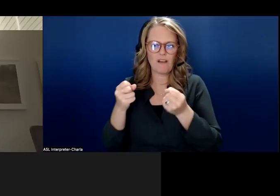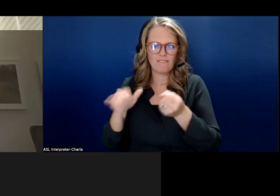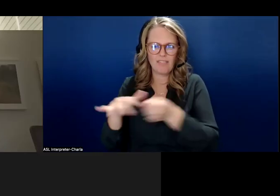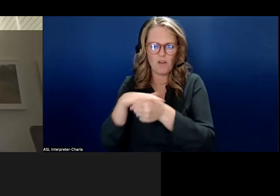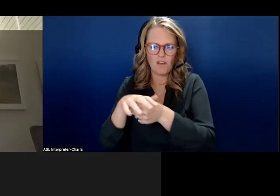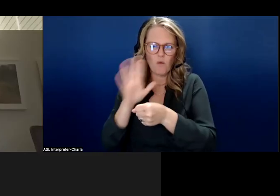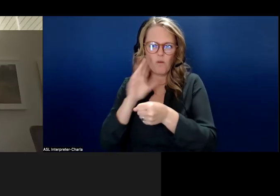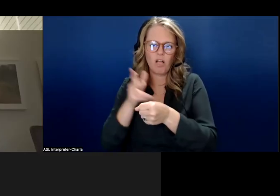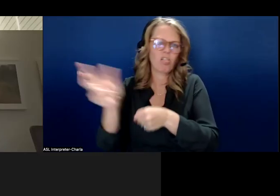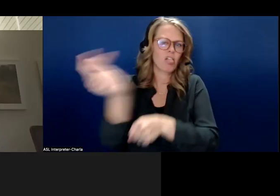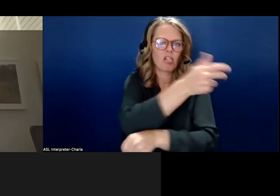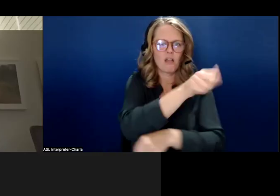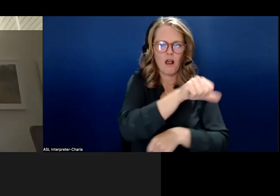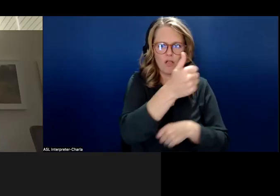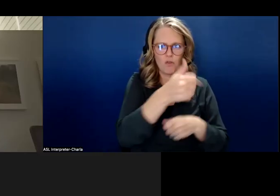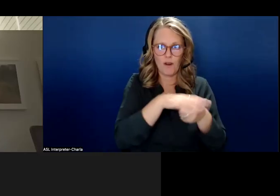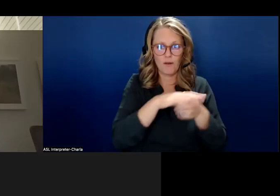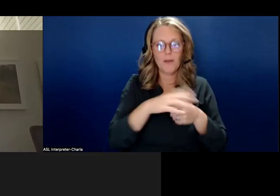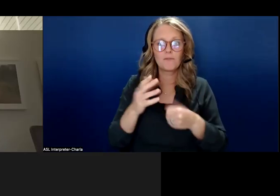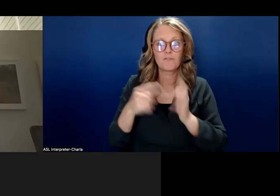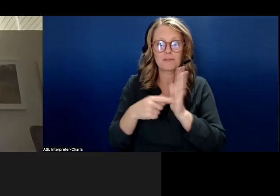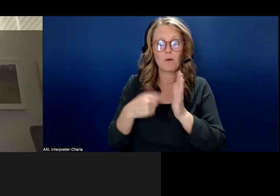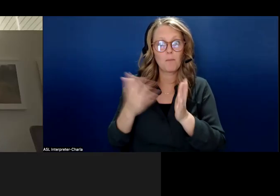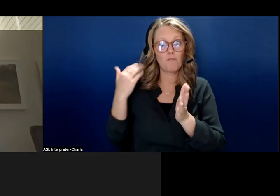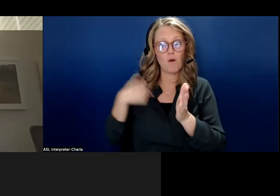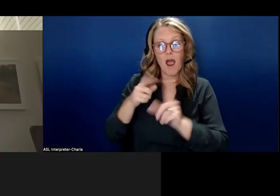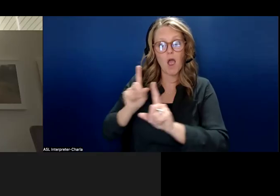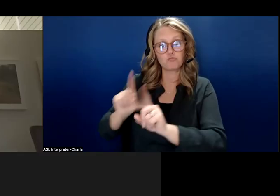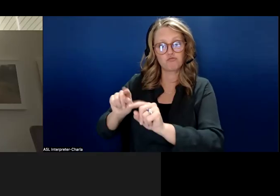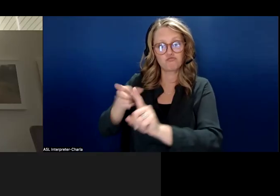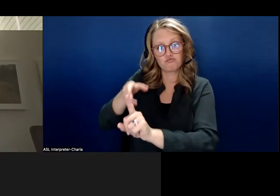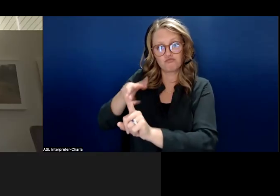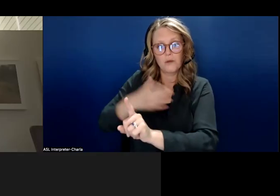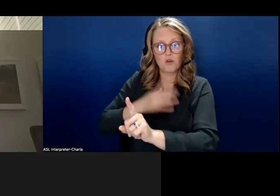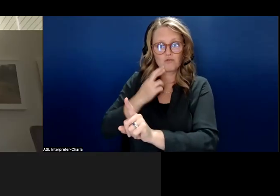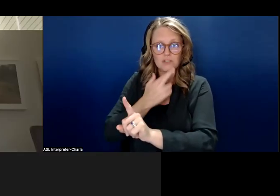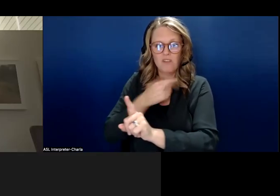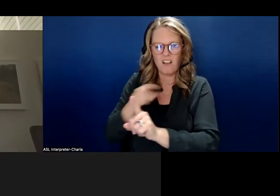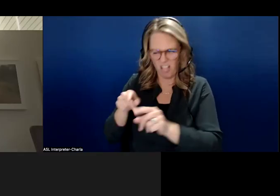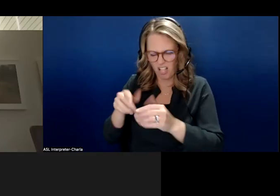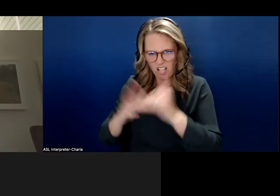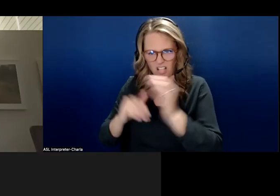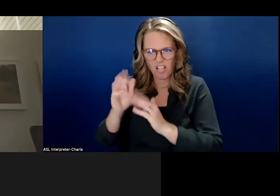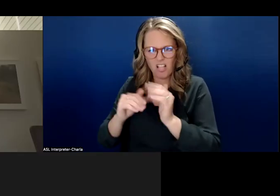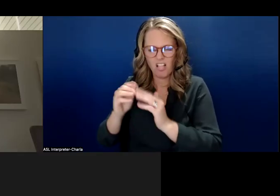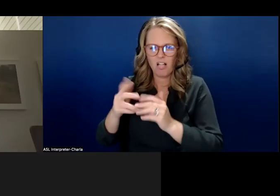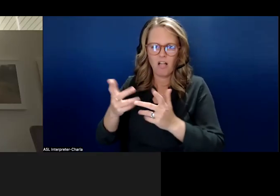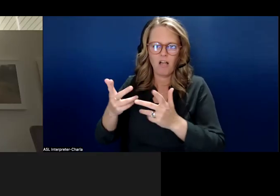Like I used to go to this restaurant and go, you know, "I'm not gonna bother with that anymore." And I think that's what you'd really are most worried about